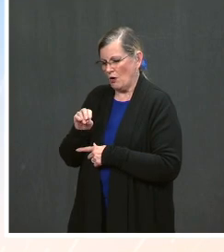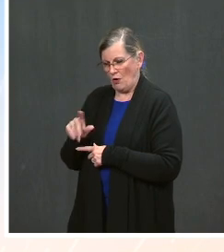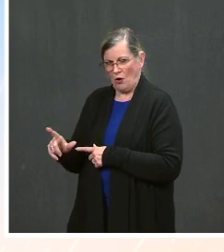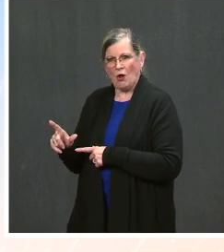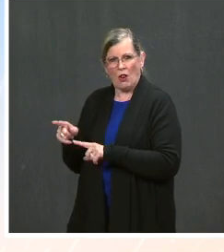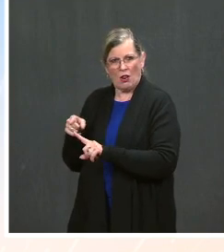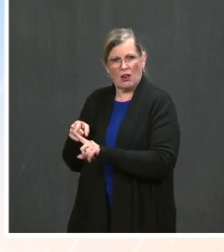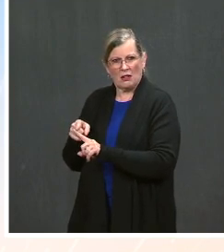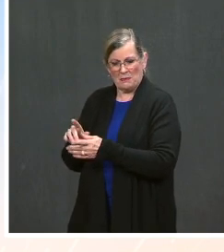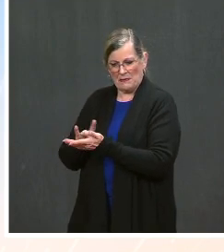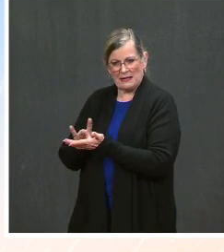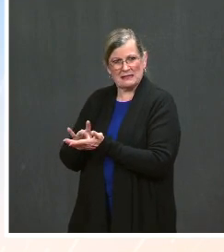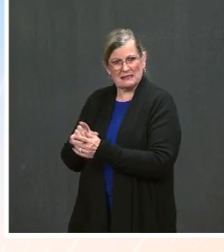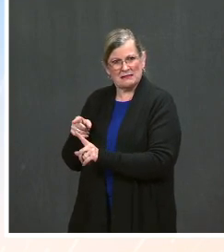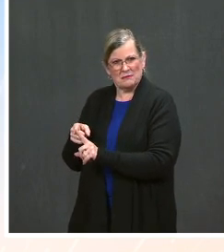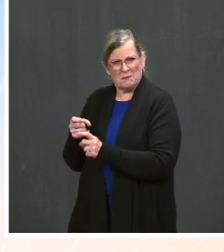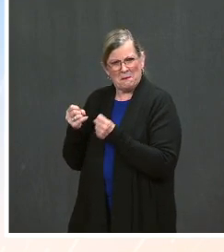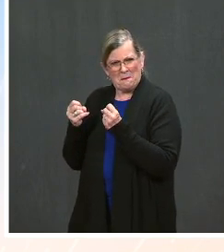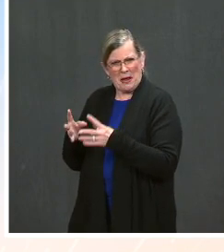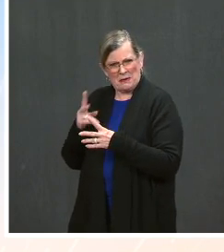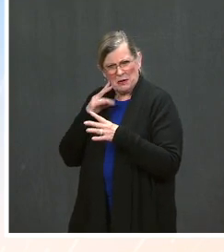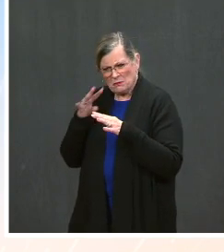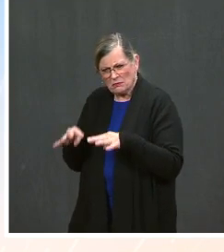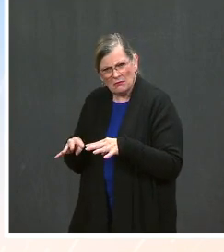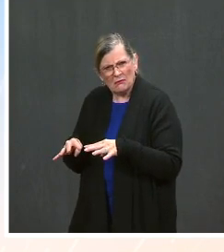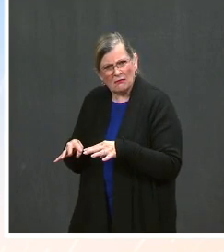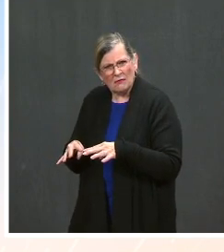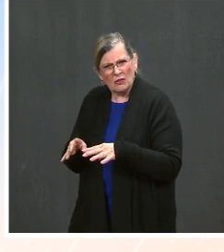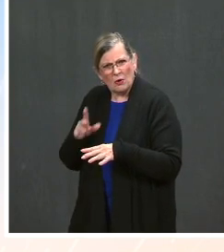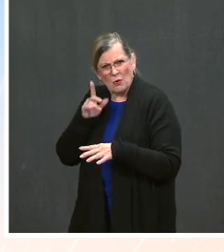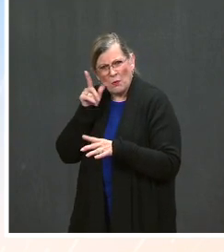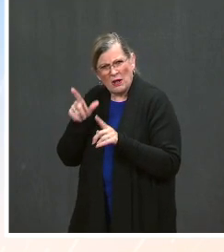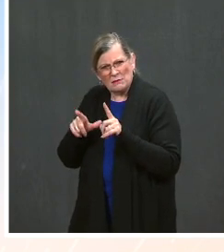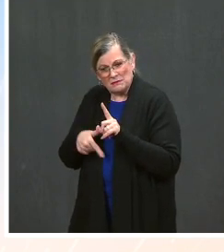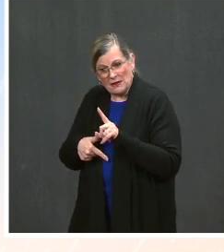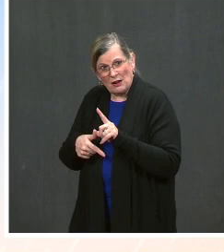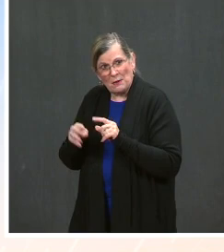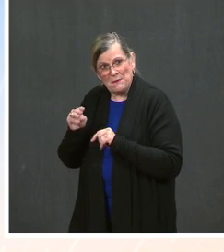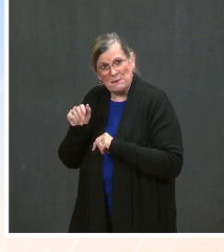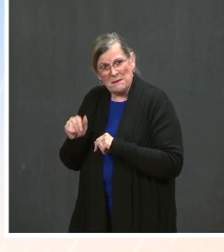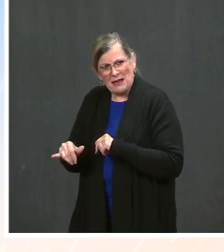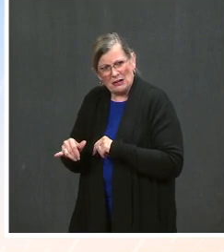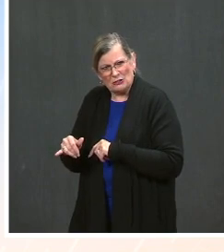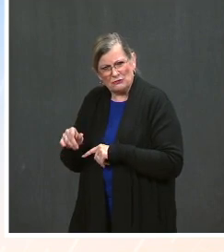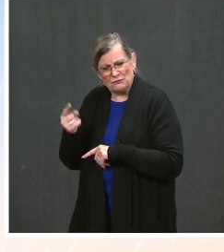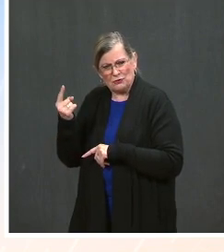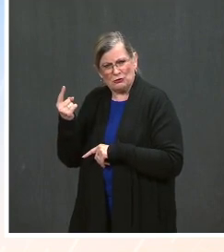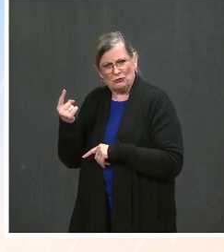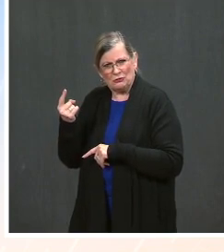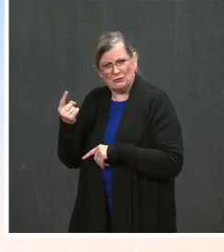that because the substance [sic] expires on May 1st, they're worried that if that